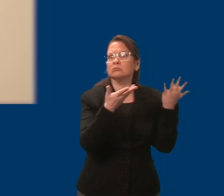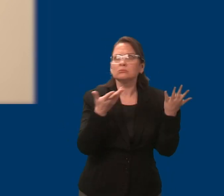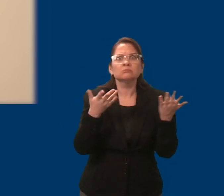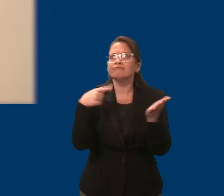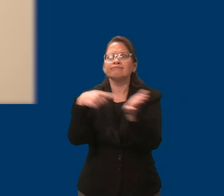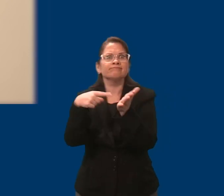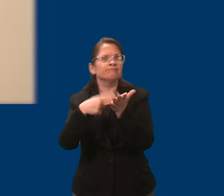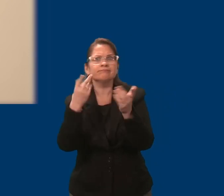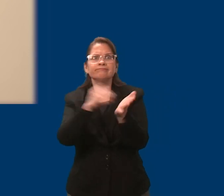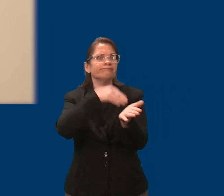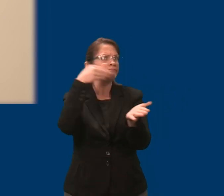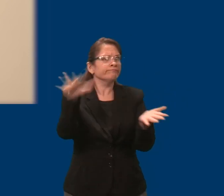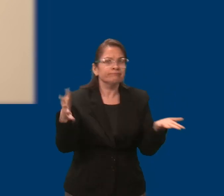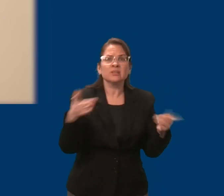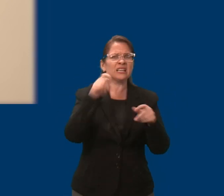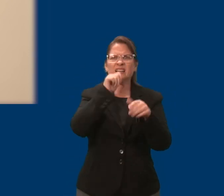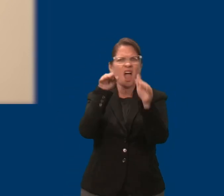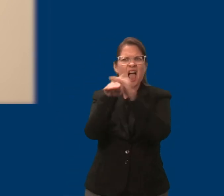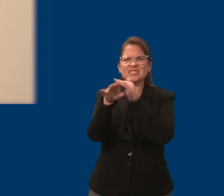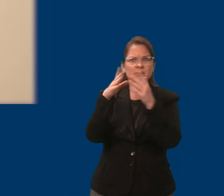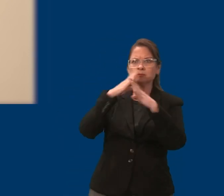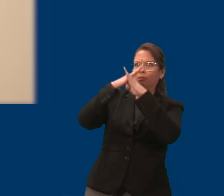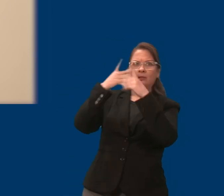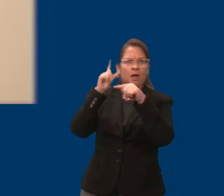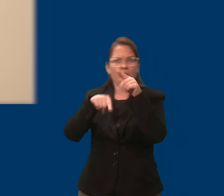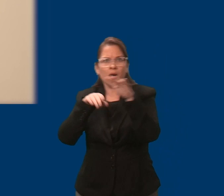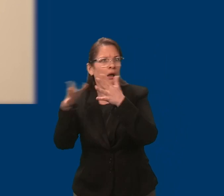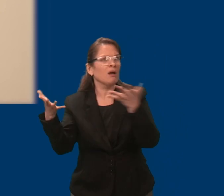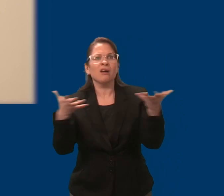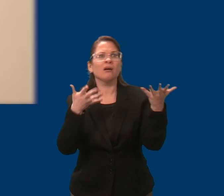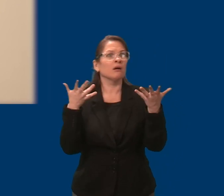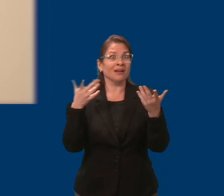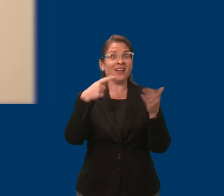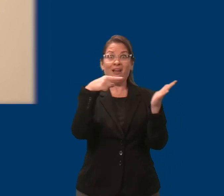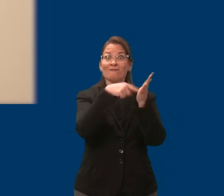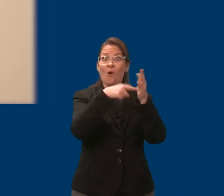Often, you can only find one or the other, and even that is a daunting task.